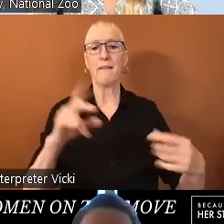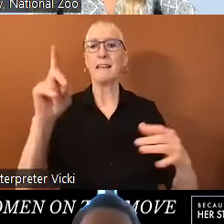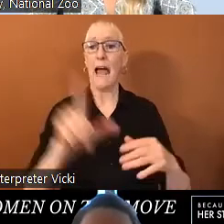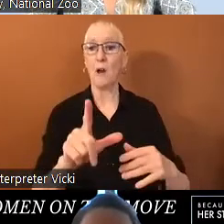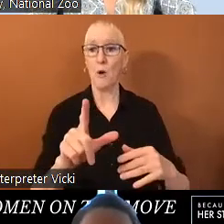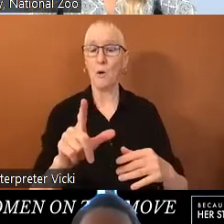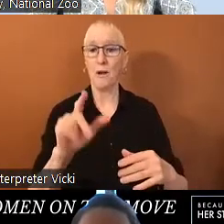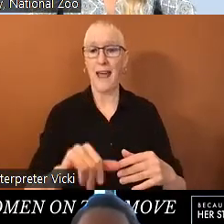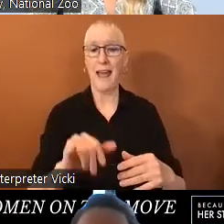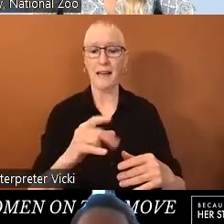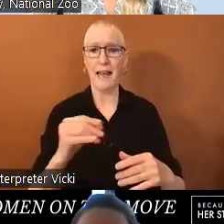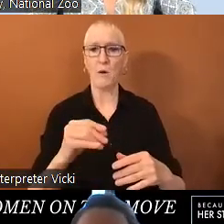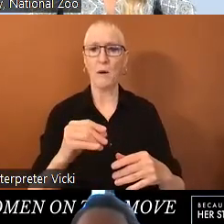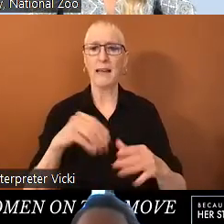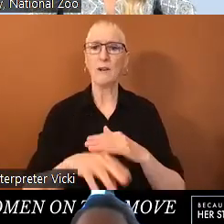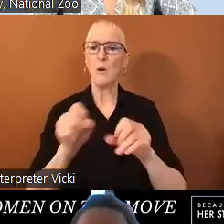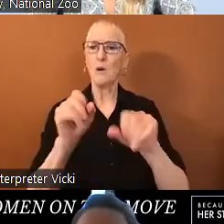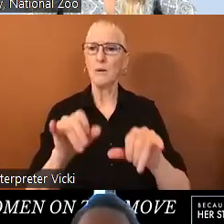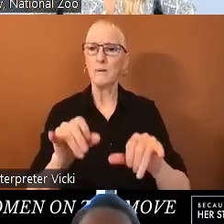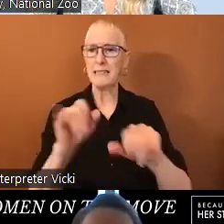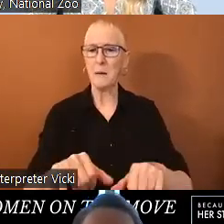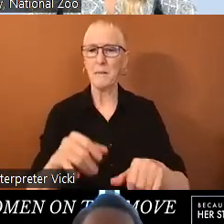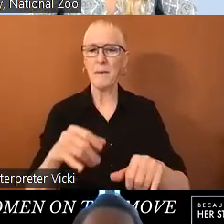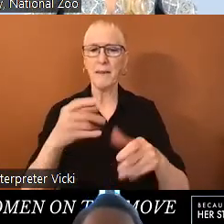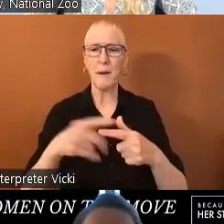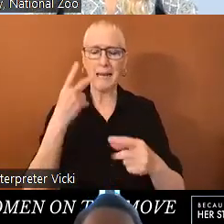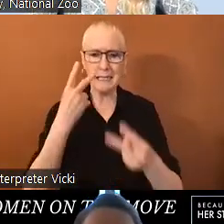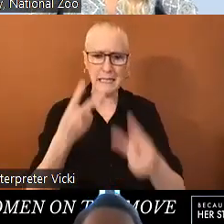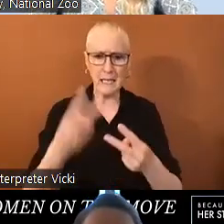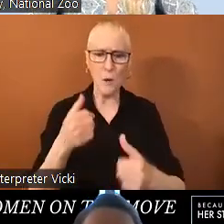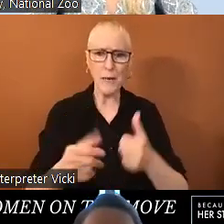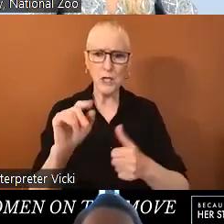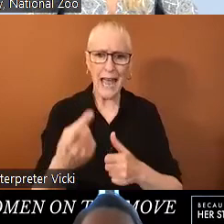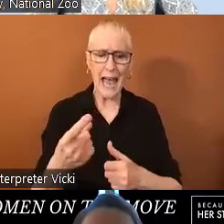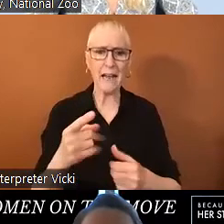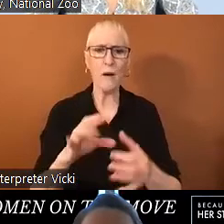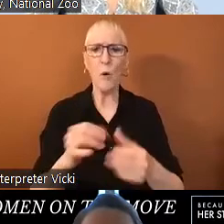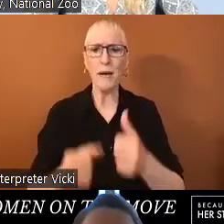to figure out what species or what tags went by. >>Shelby: And you mentioned that these tags are waterproof